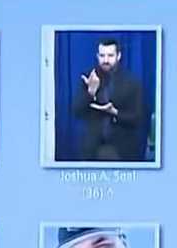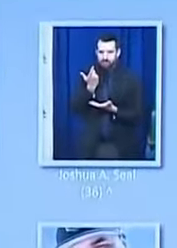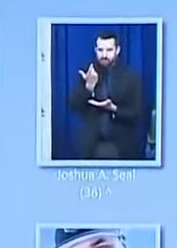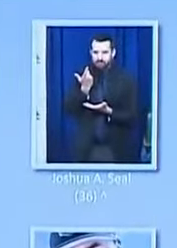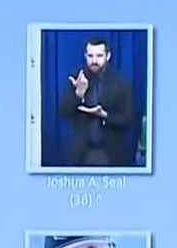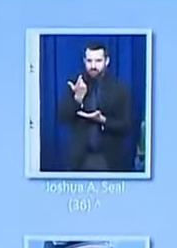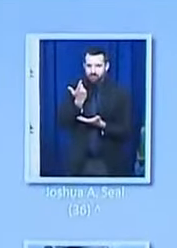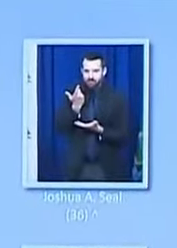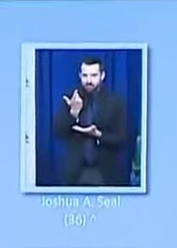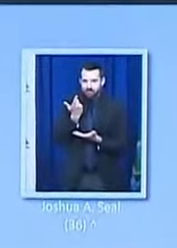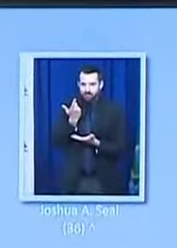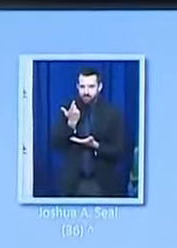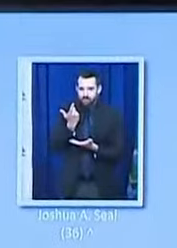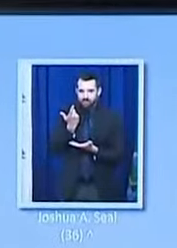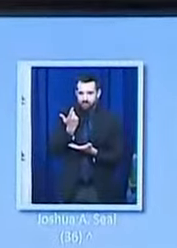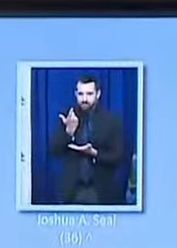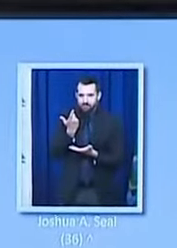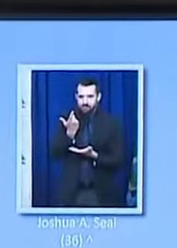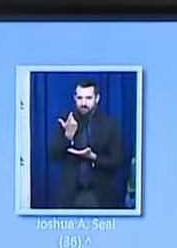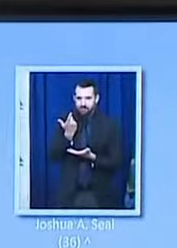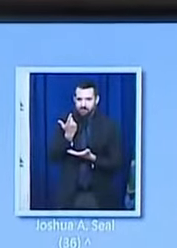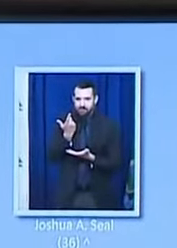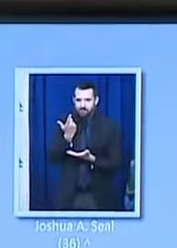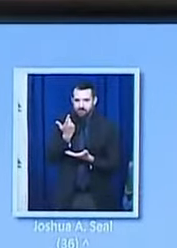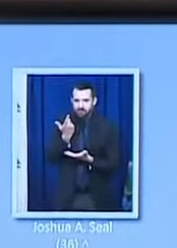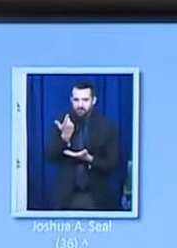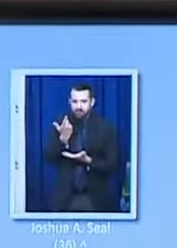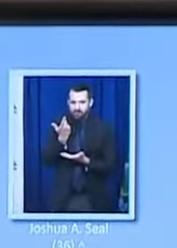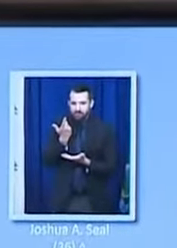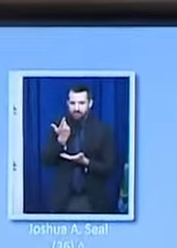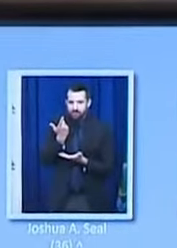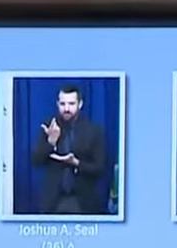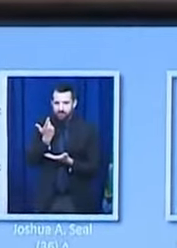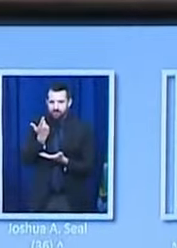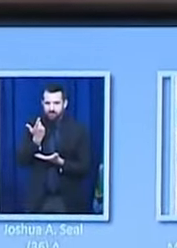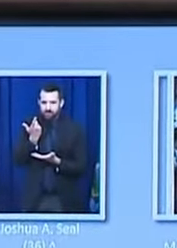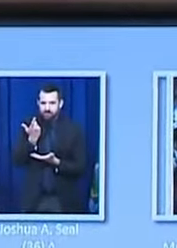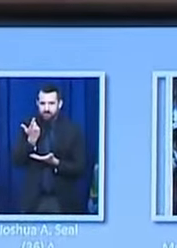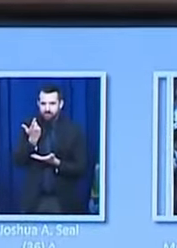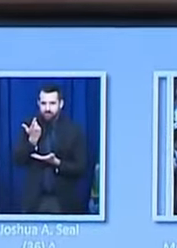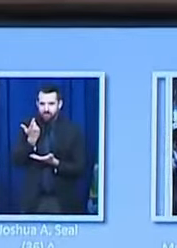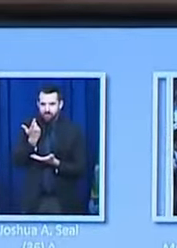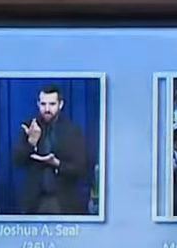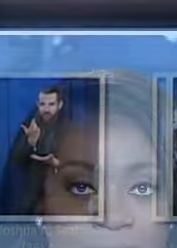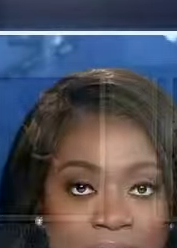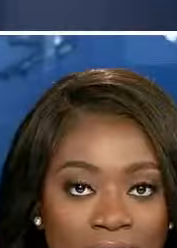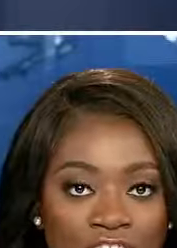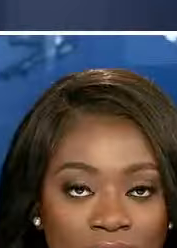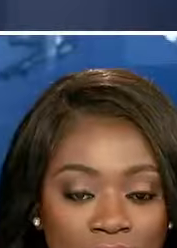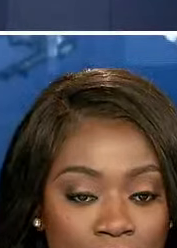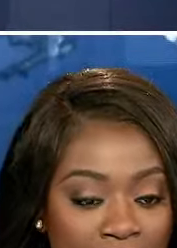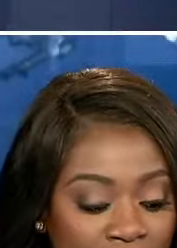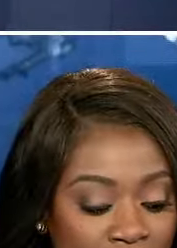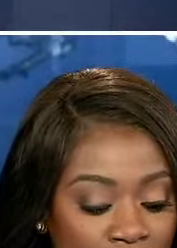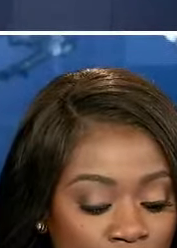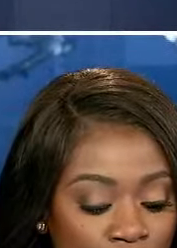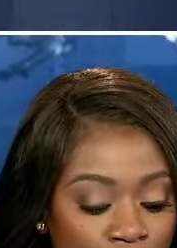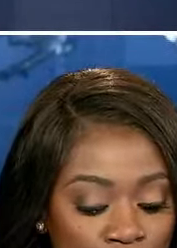MAKING SURE THAT THESE VICTIMS ARE NOT FORGOTTEN AND THAT THEY ARE HONORED. FOR MORE ON THIS, WE WANT TO BRING IN ABC'S MORGAN